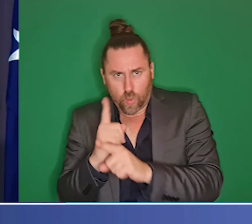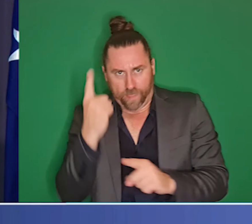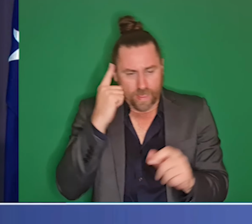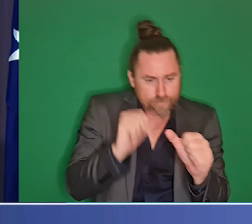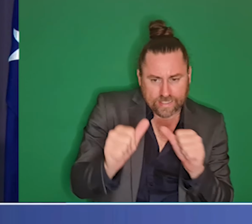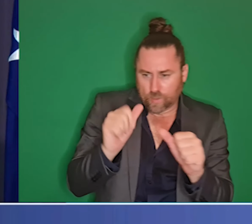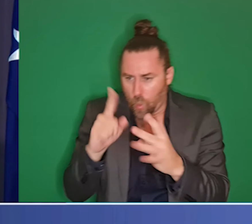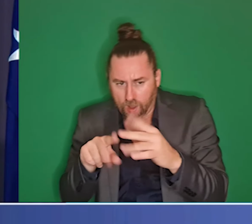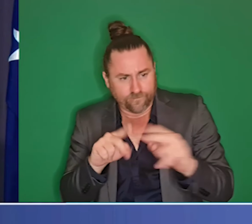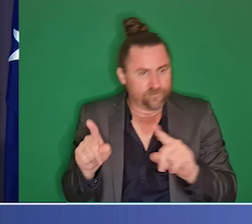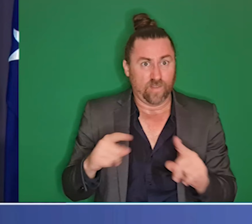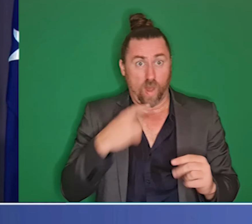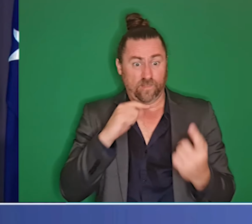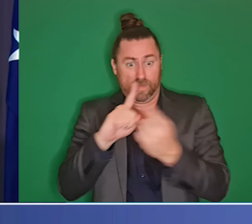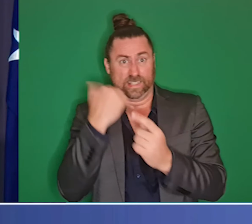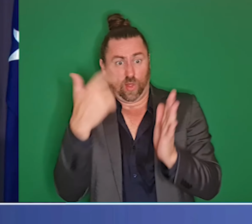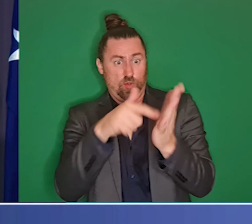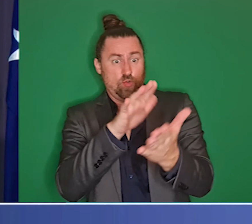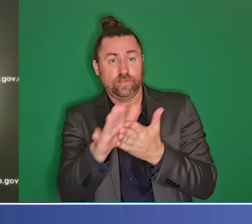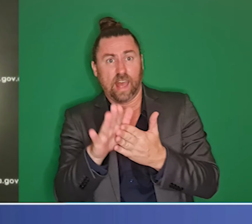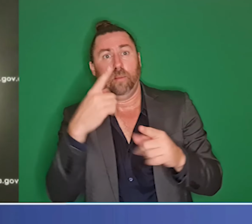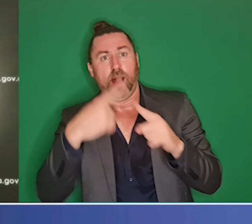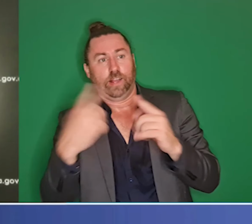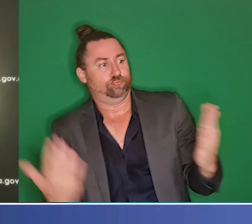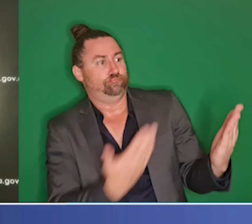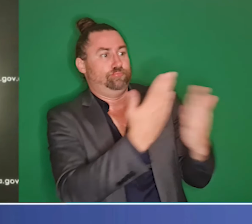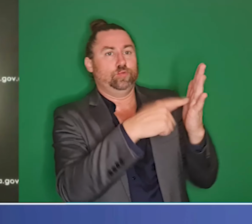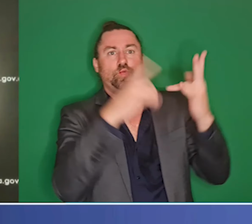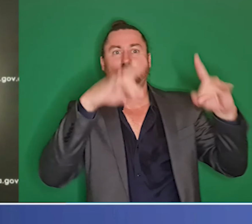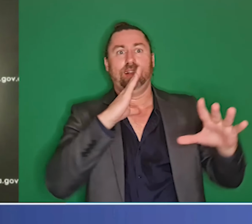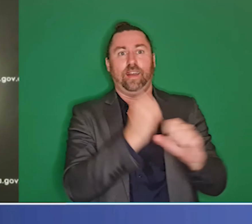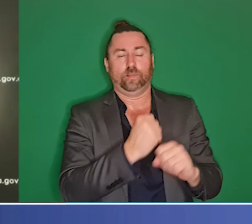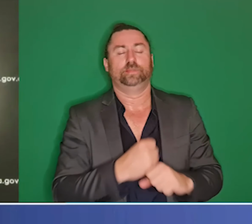who will be meeting again on Thursday. Great. And we'll just come to the front, please.